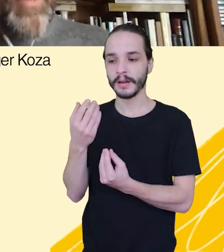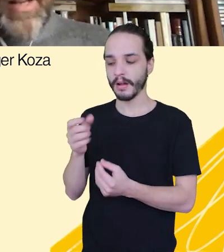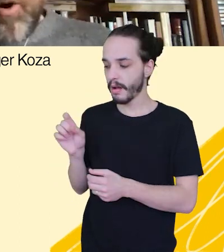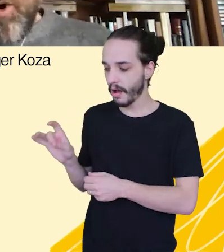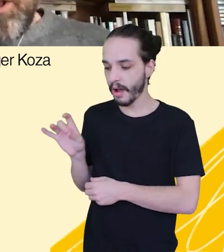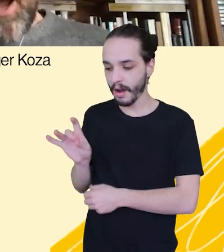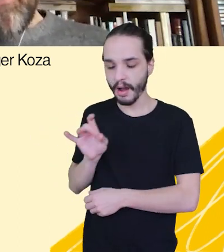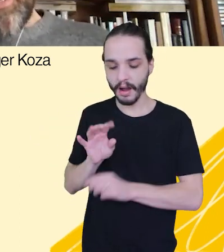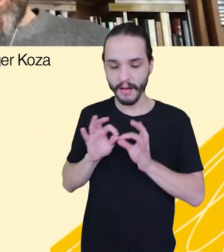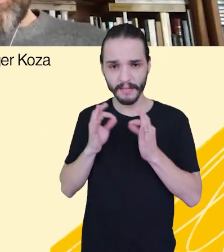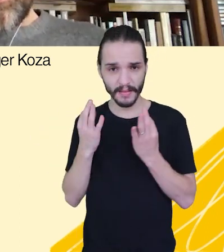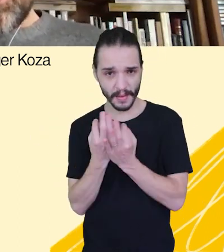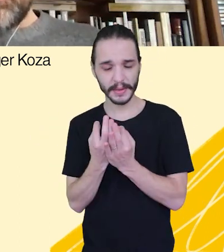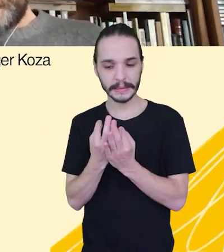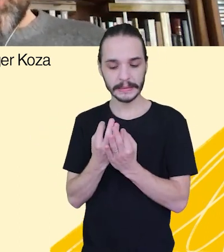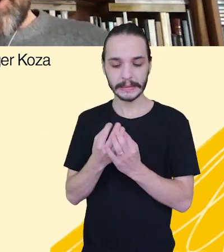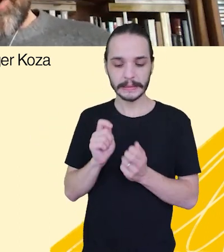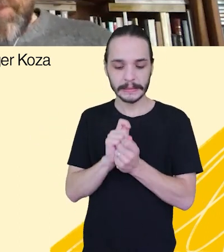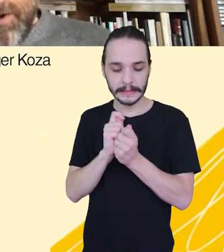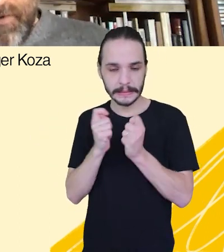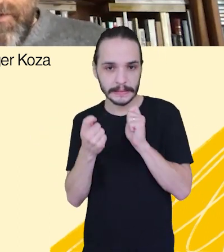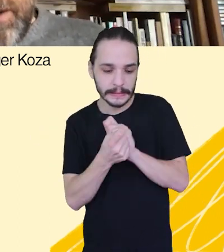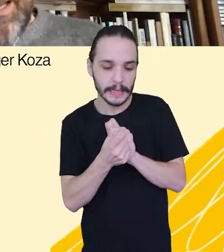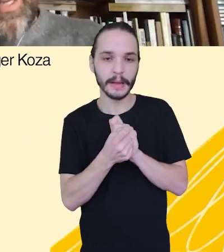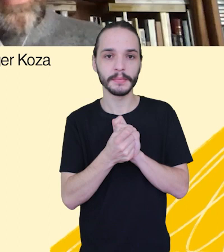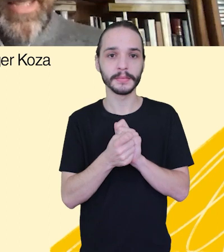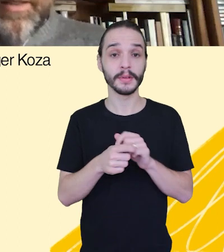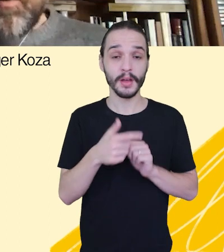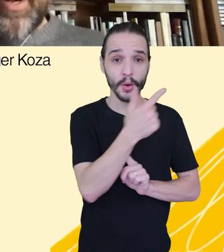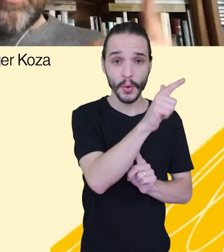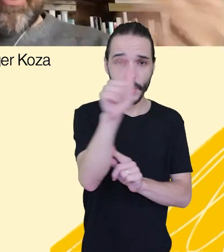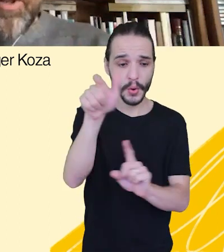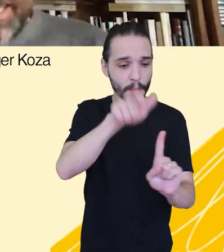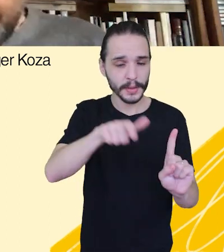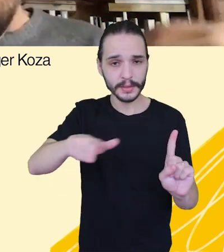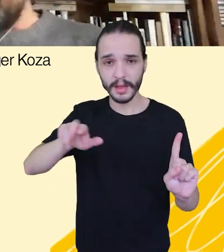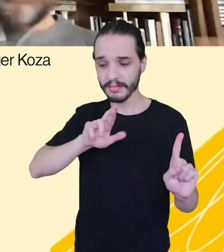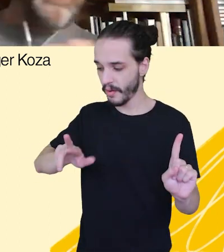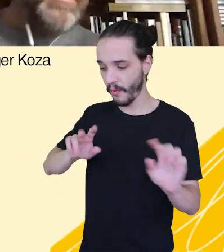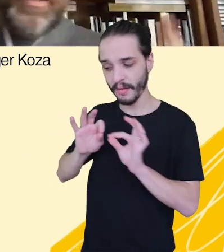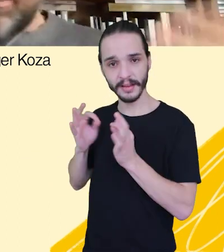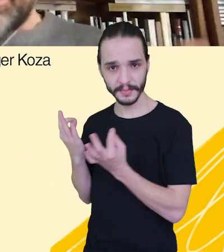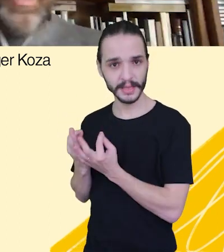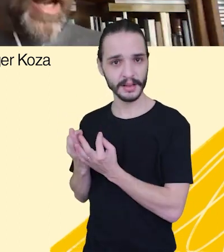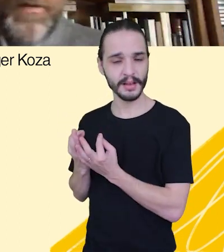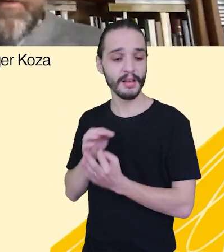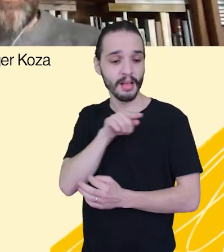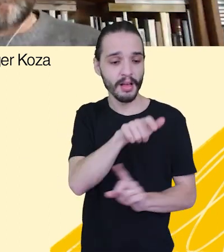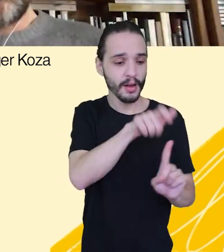And then all the other characters which are not part of the family in certain ways, resemble in the same kind of feeling.